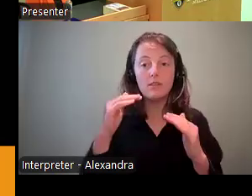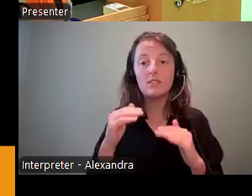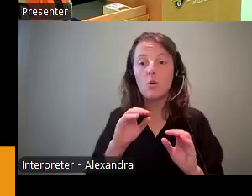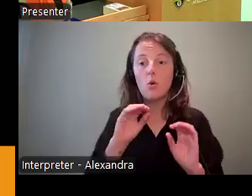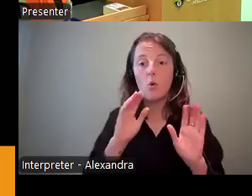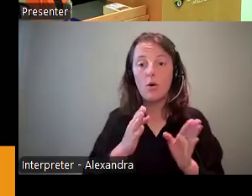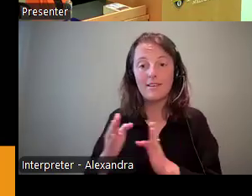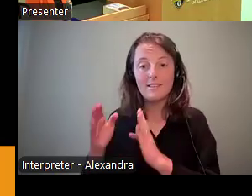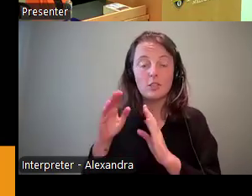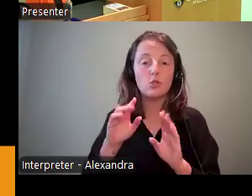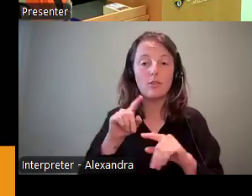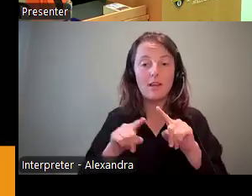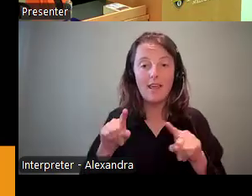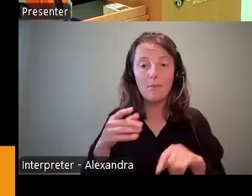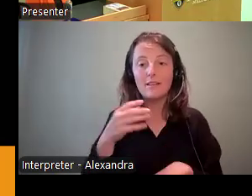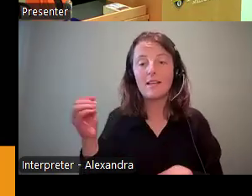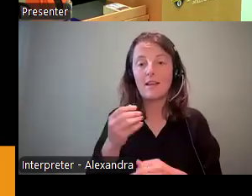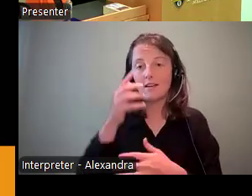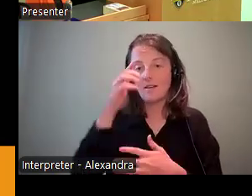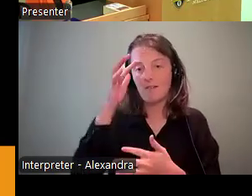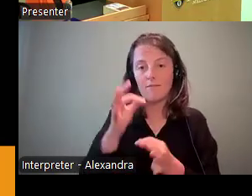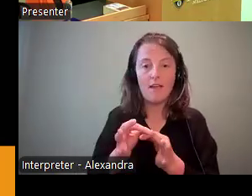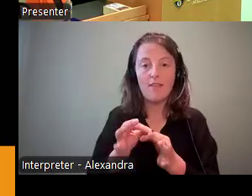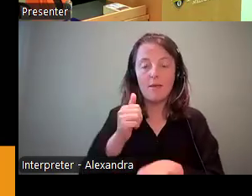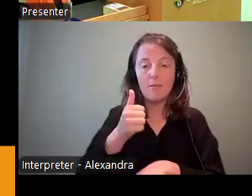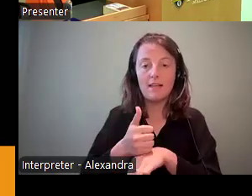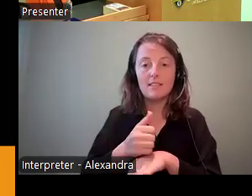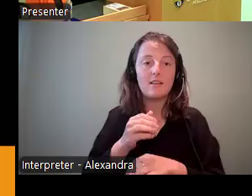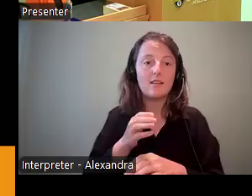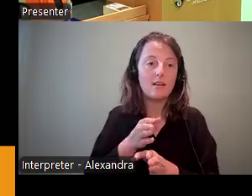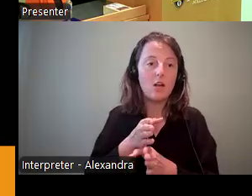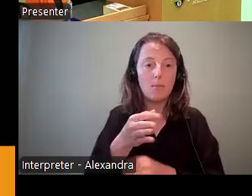and faith-based competencies. Her work has been published in Counselor Magazine, Counseling